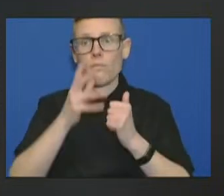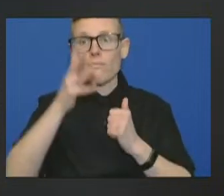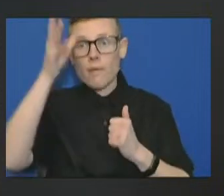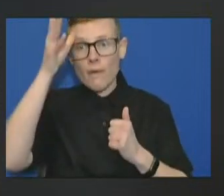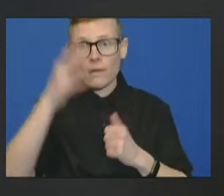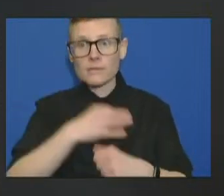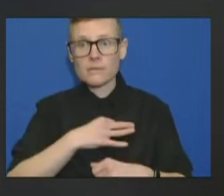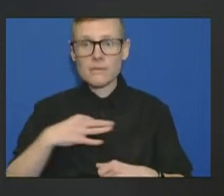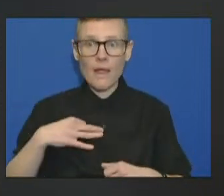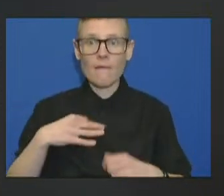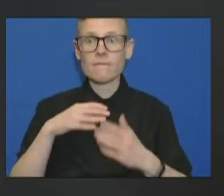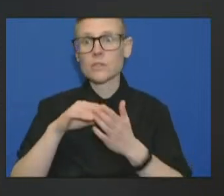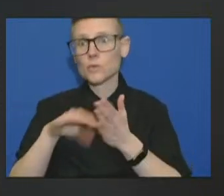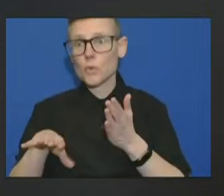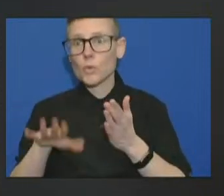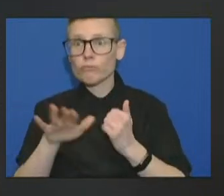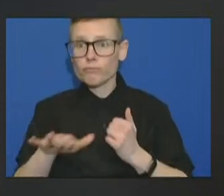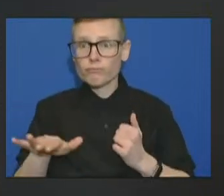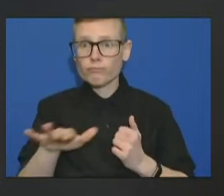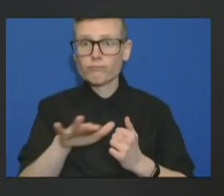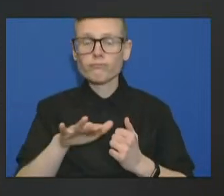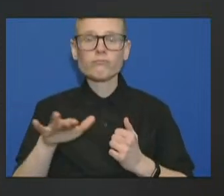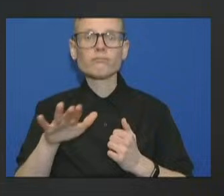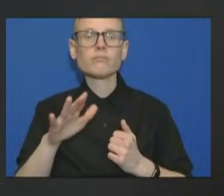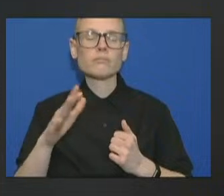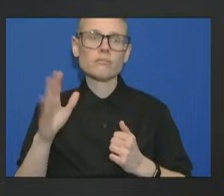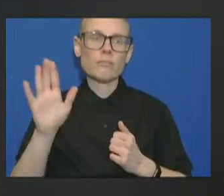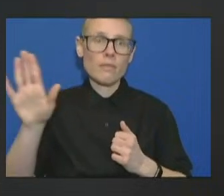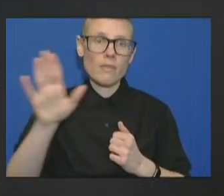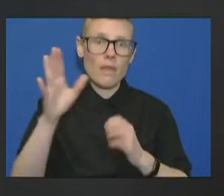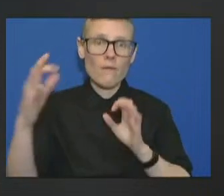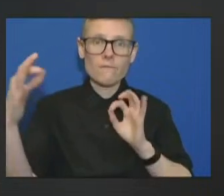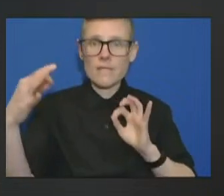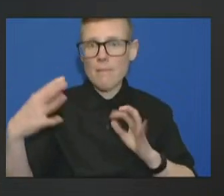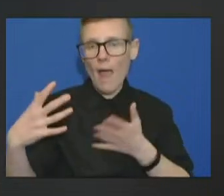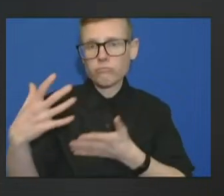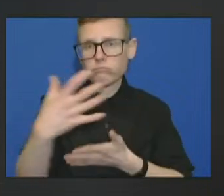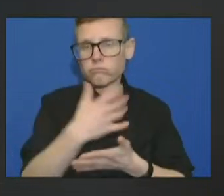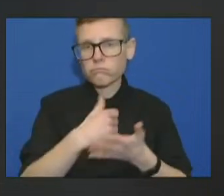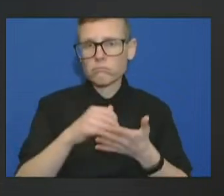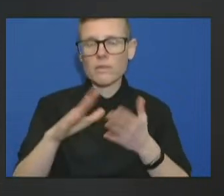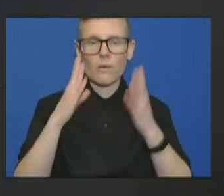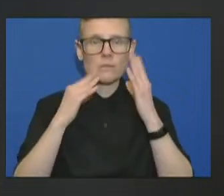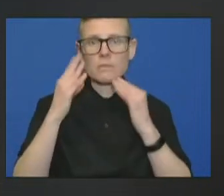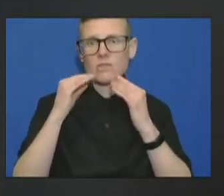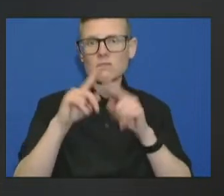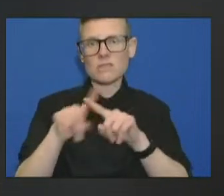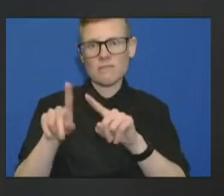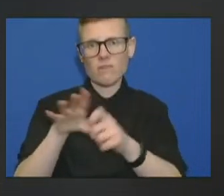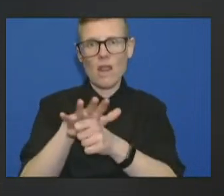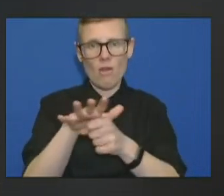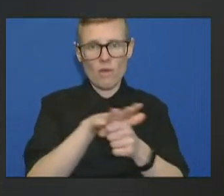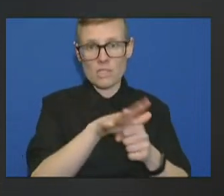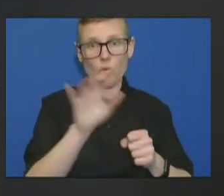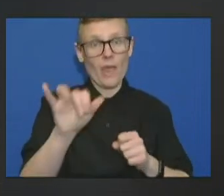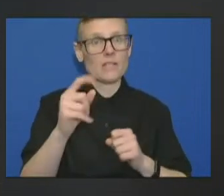events myself, talking to parents, staff and students to